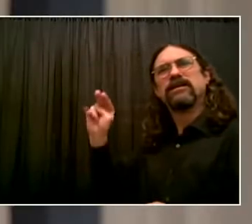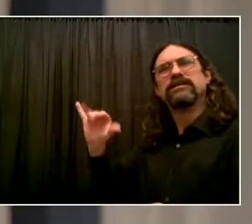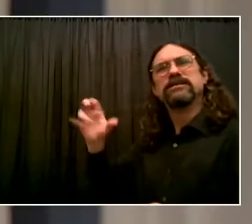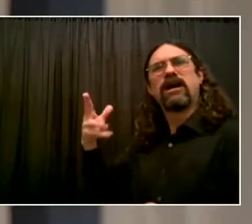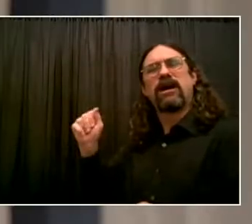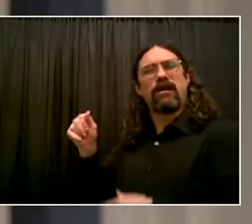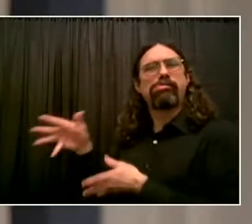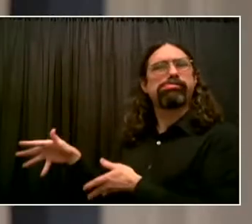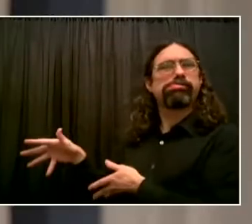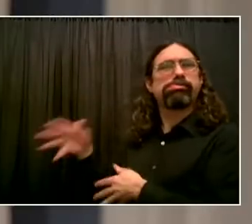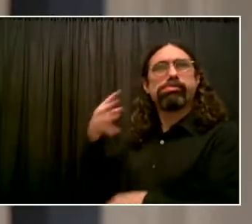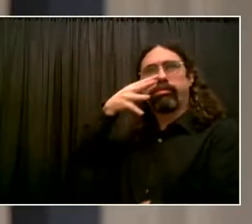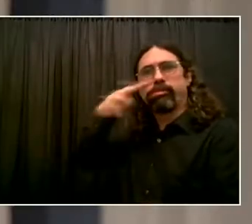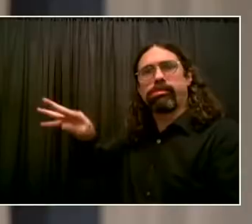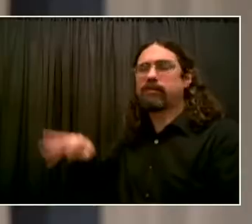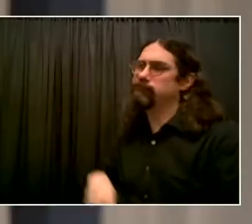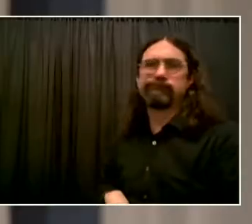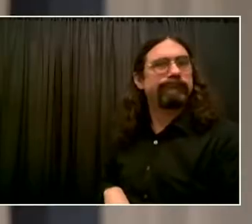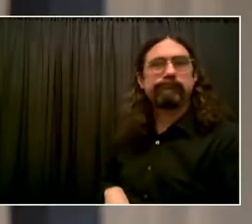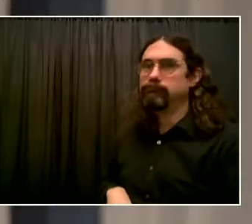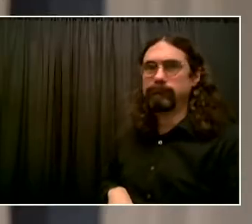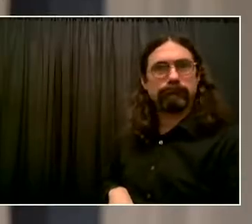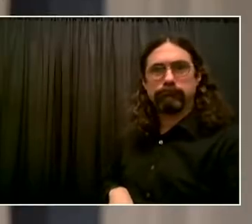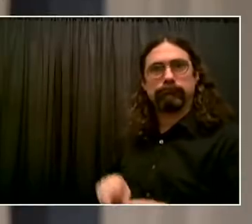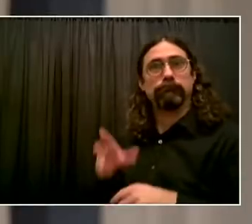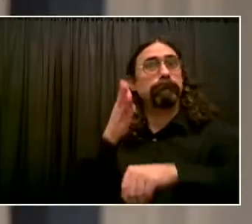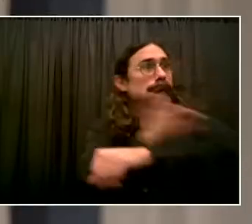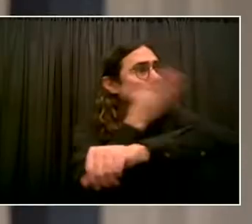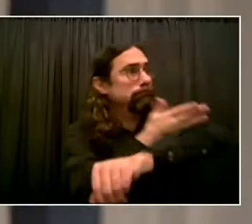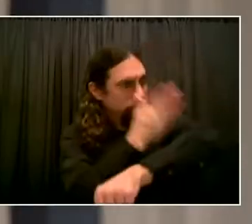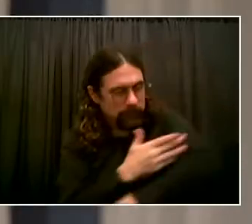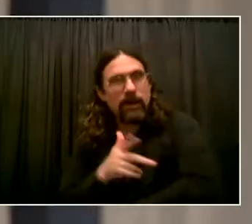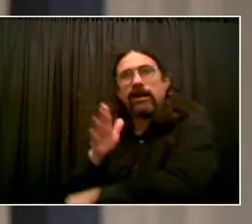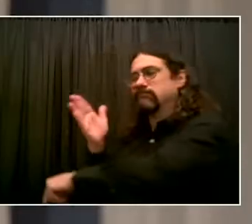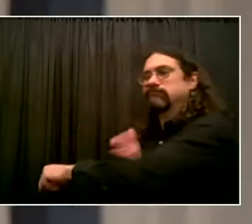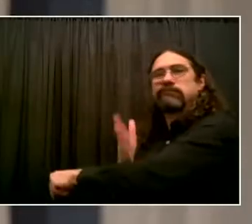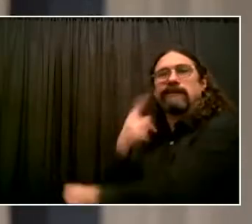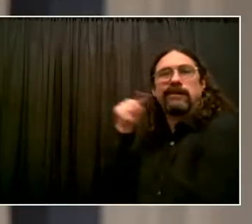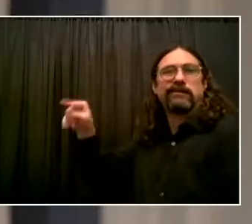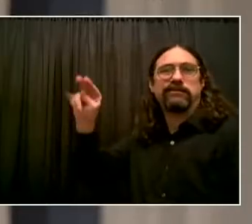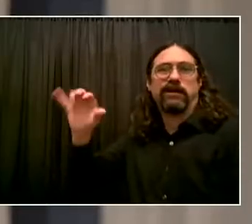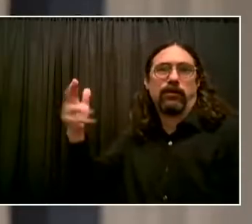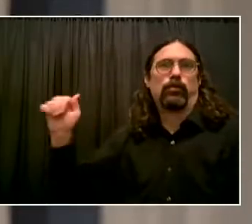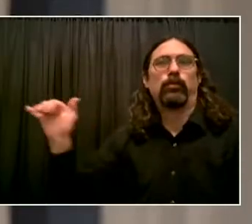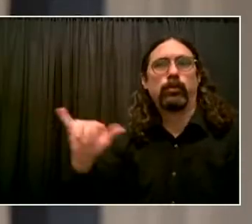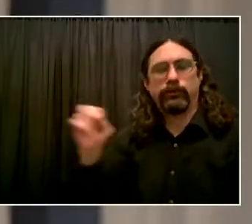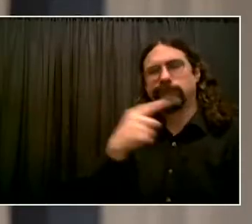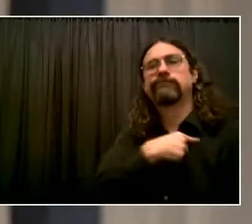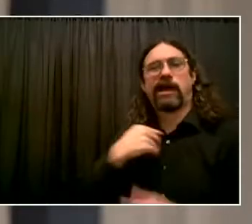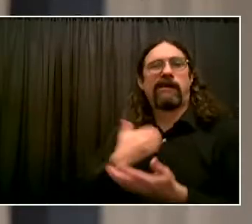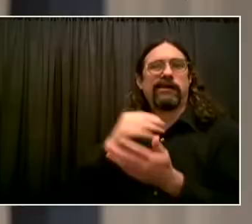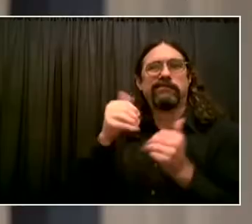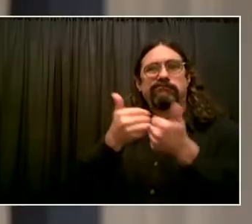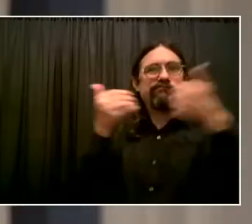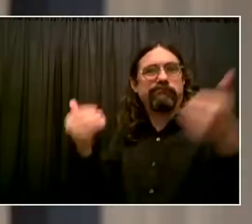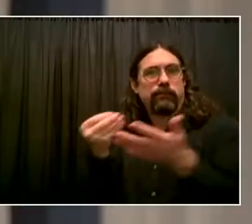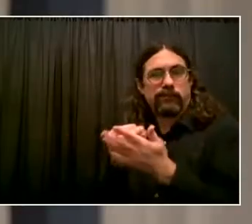IN THE NEIGHBORHOOD BECAUSE OF THE REZONING. THE ADDITIONAL AFFORDABLE HOMES THISIL WL LHEP